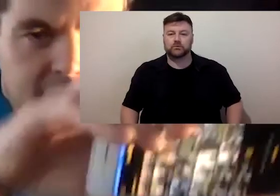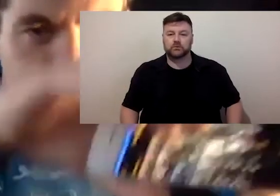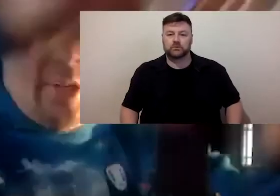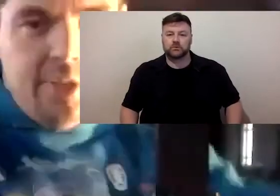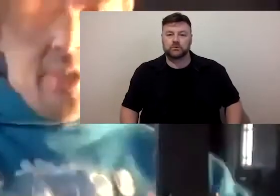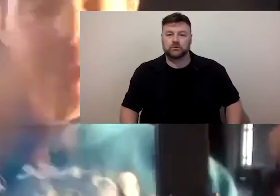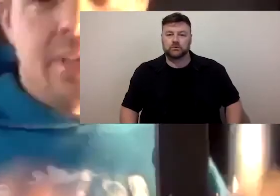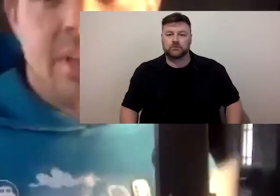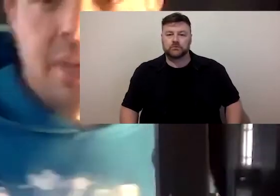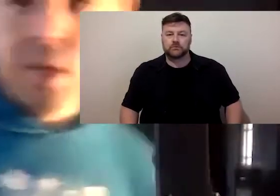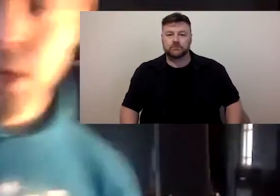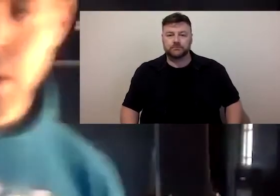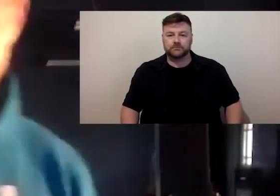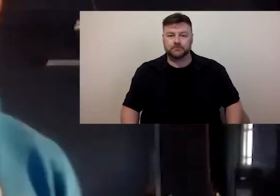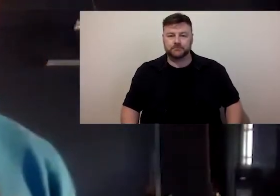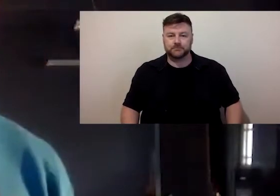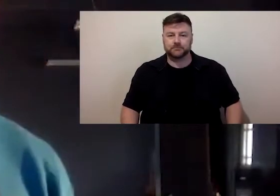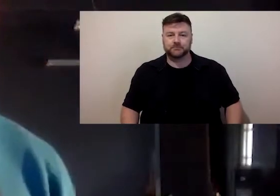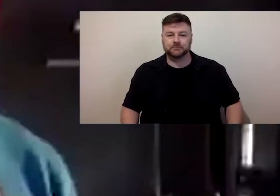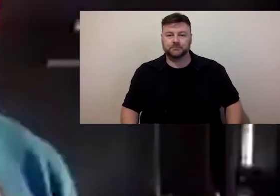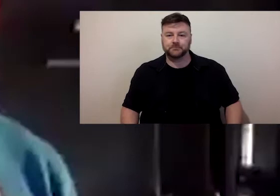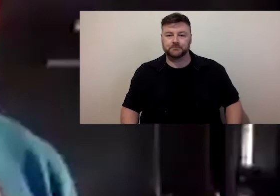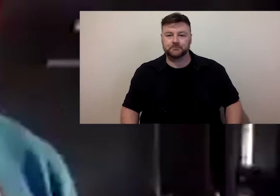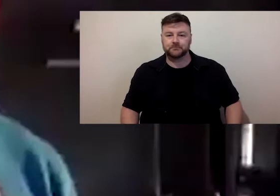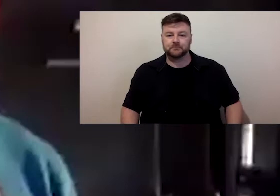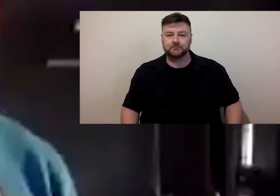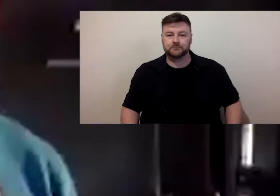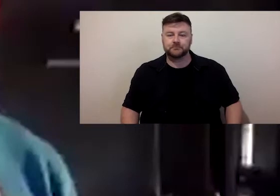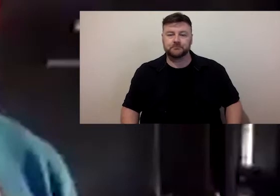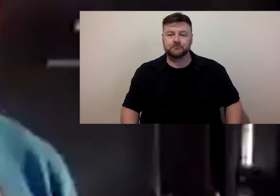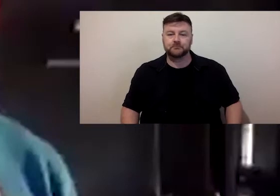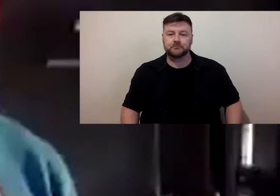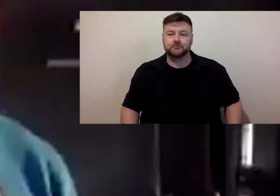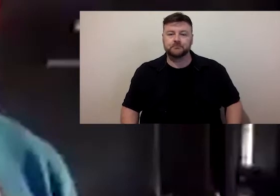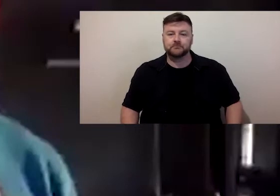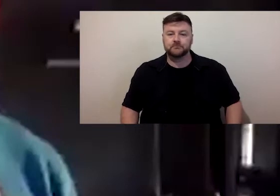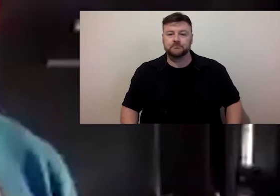what's going on.